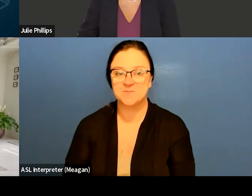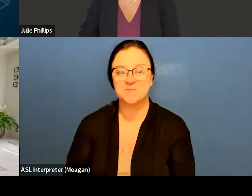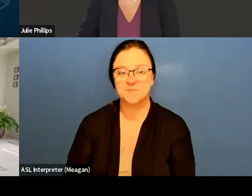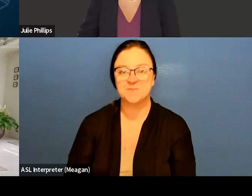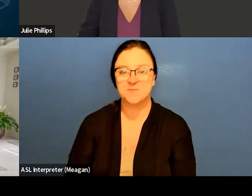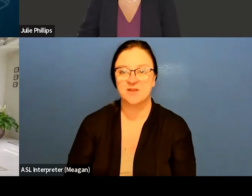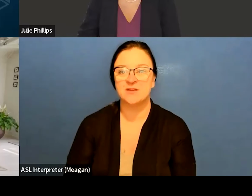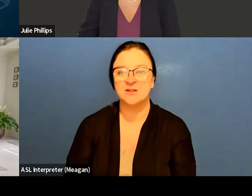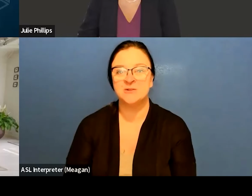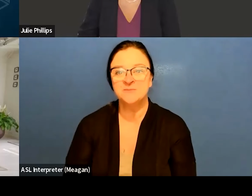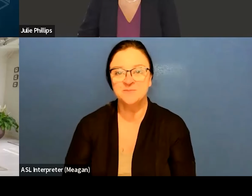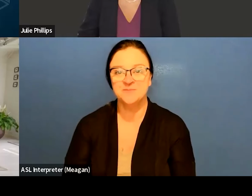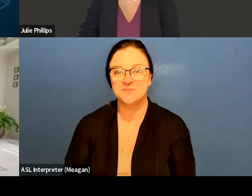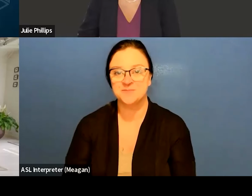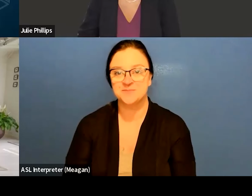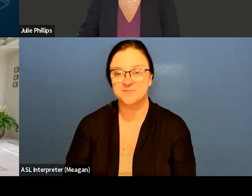Okay, and this is,